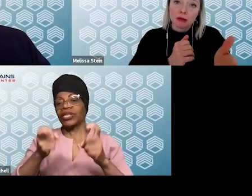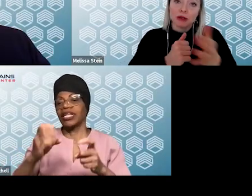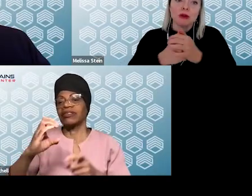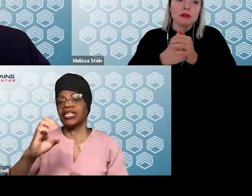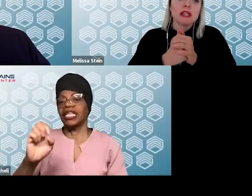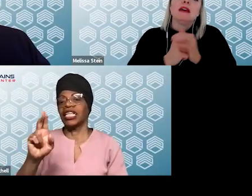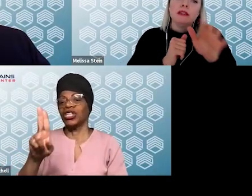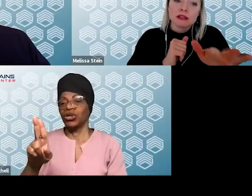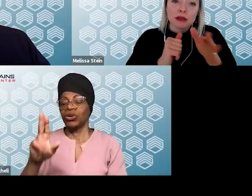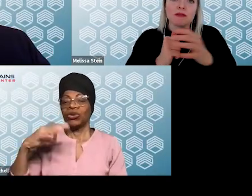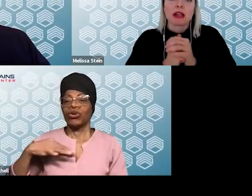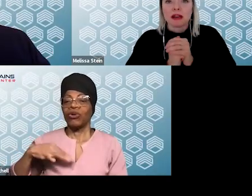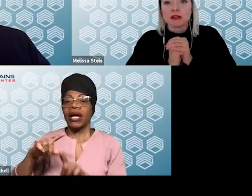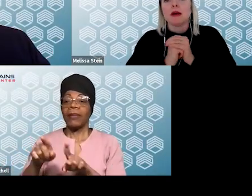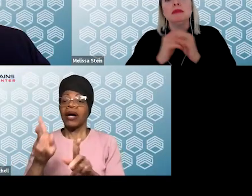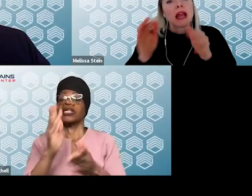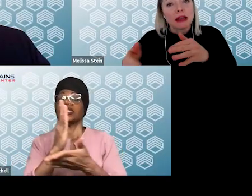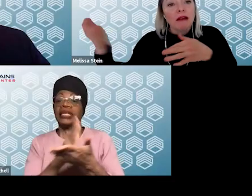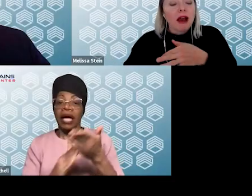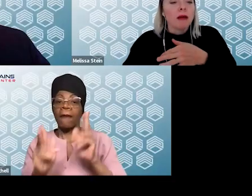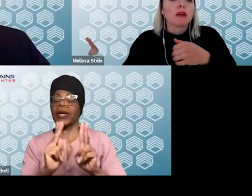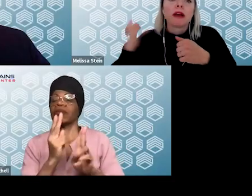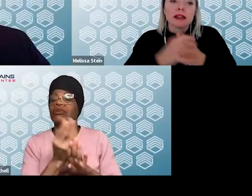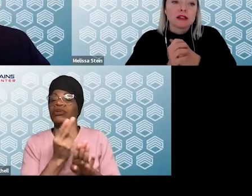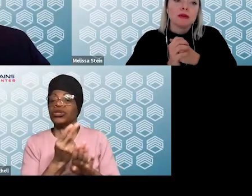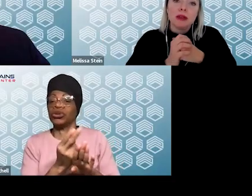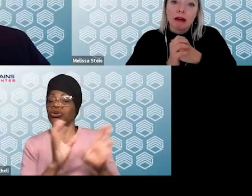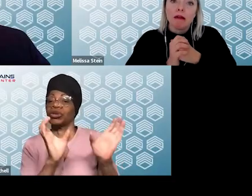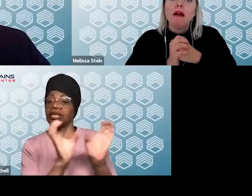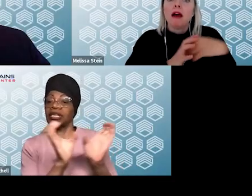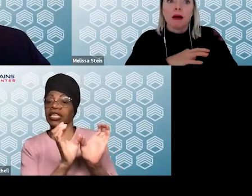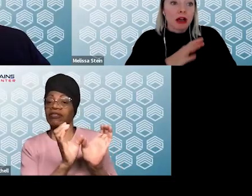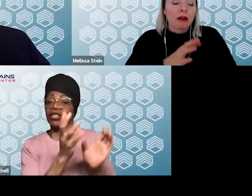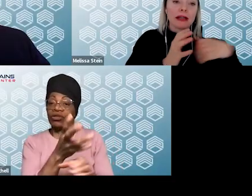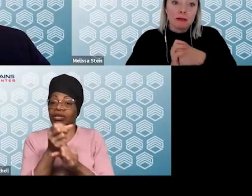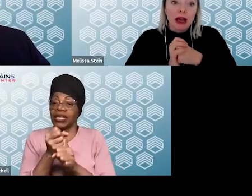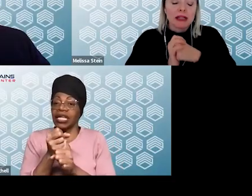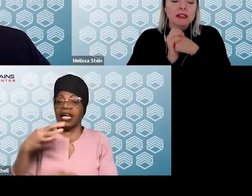are able to use this certificate to obtain credits through their accrediting body.